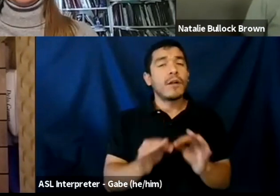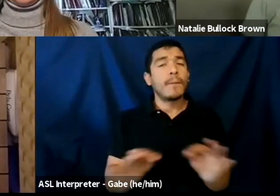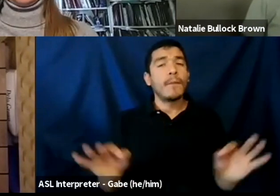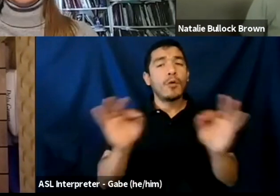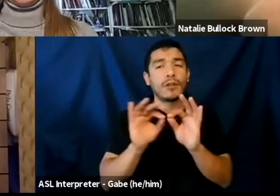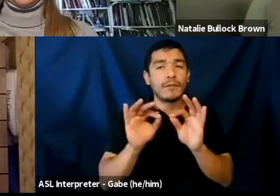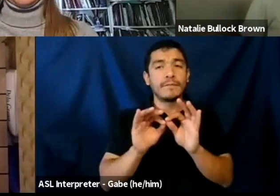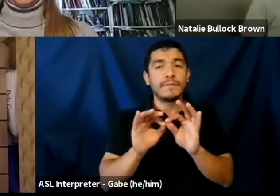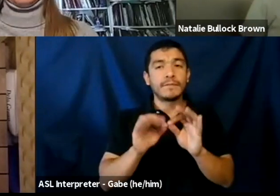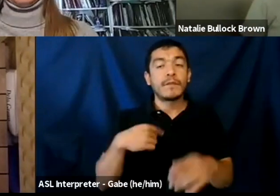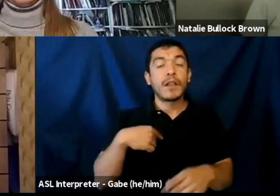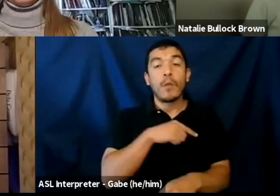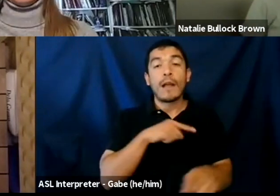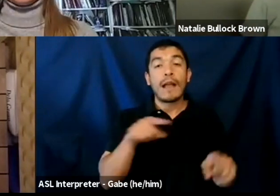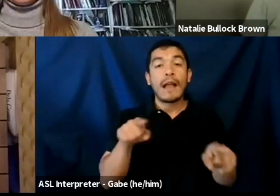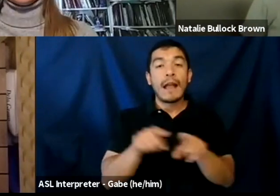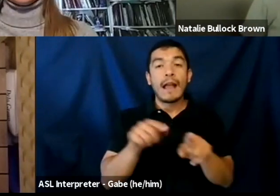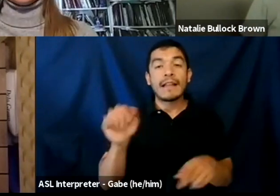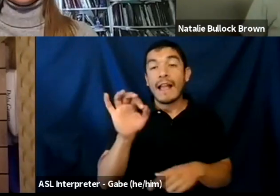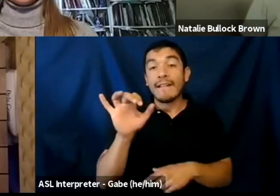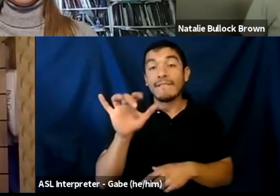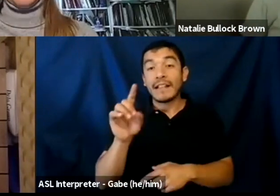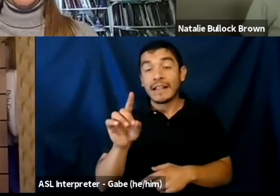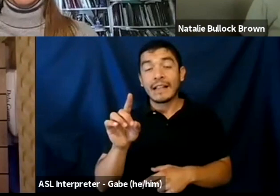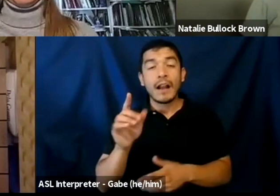that we as a field, filmmakers in particular,